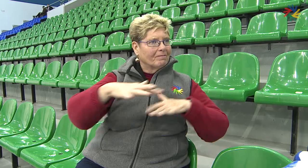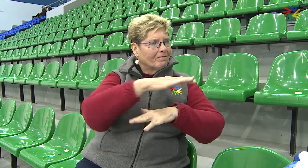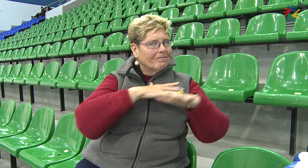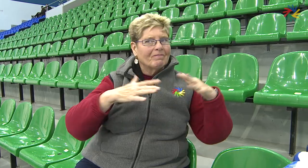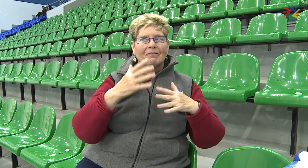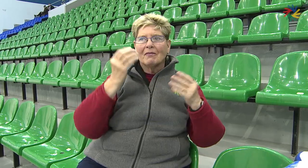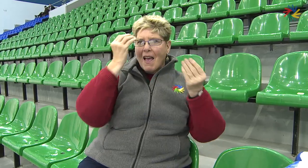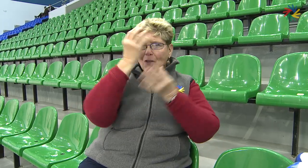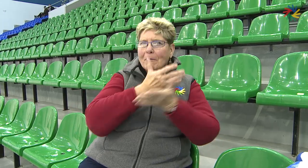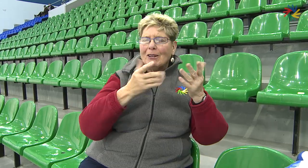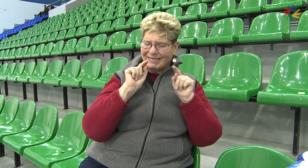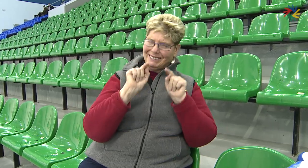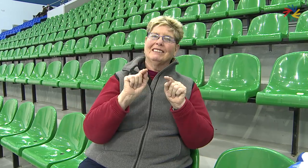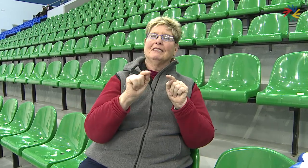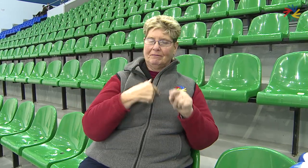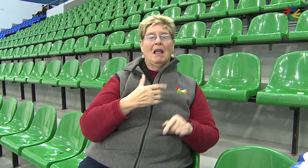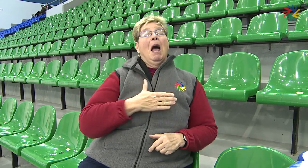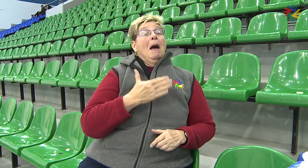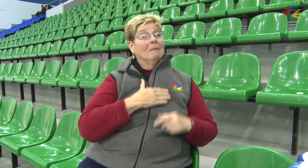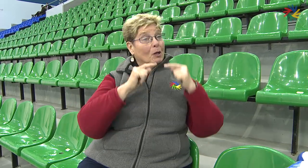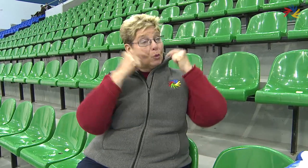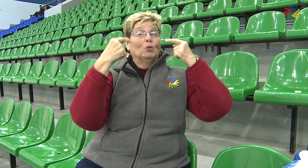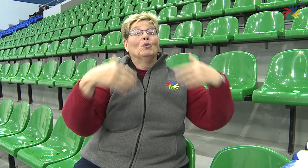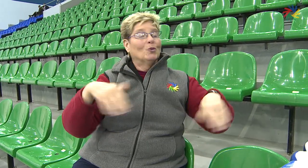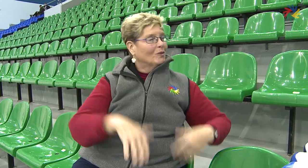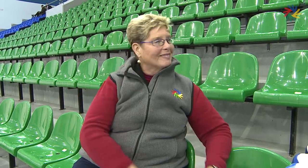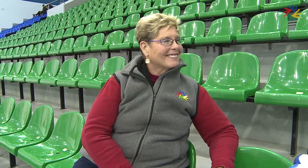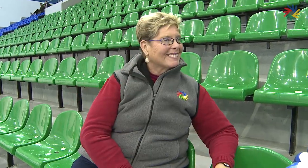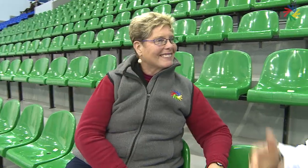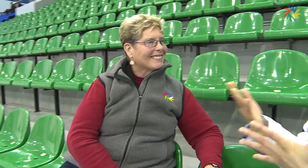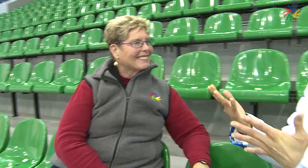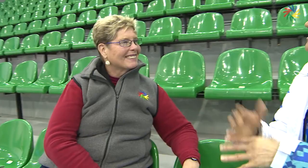Being here and interacting with everyone, sharing information, now that's where I belong. I'm really happy [to be here].